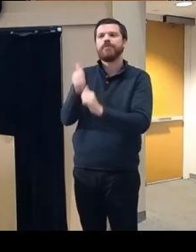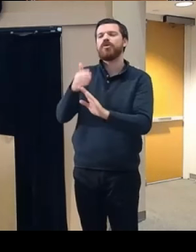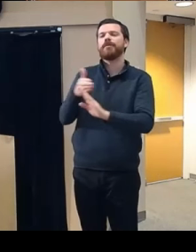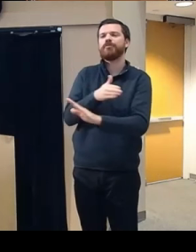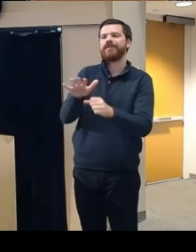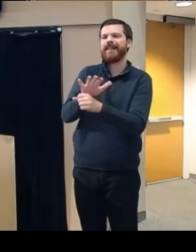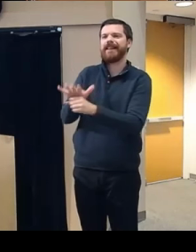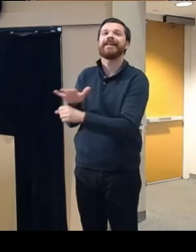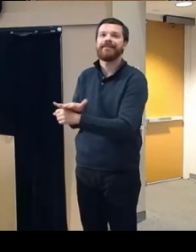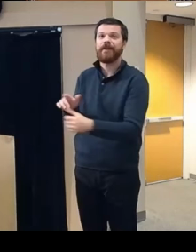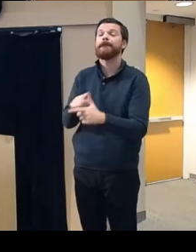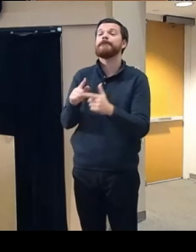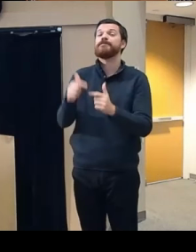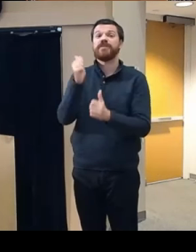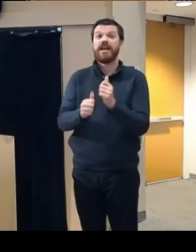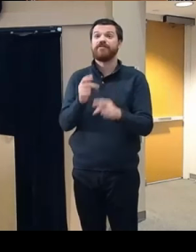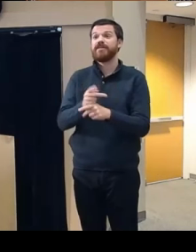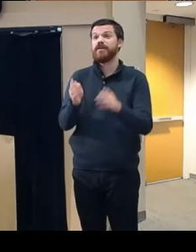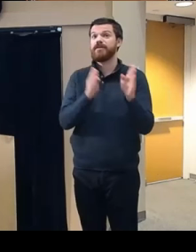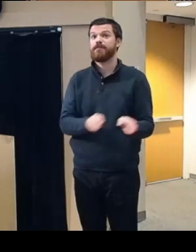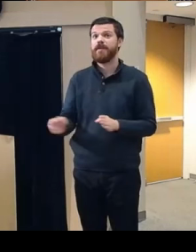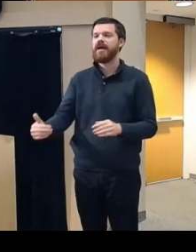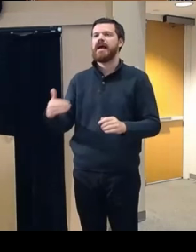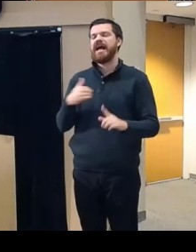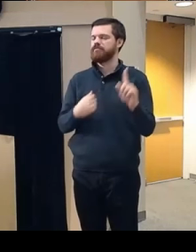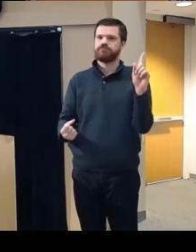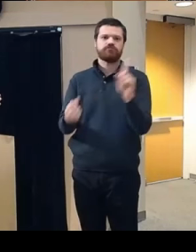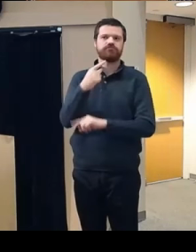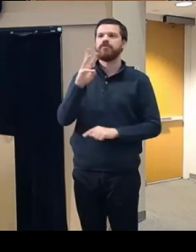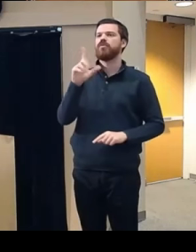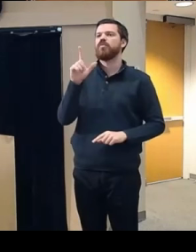then um in every care plan there's also just a complete wild card that you can totally enter